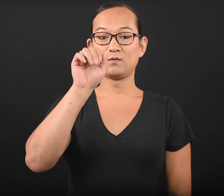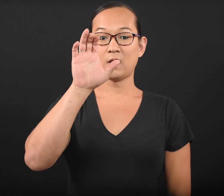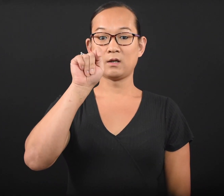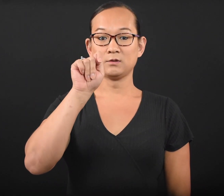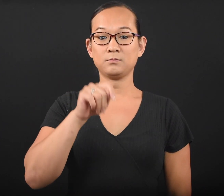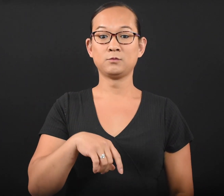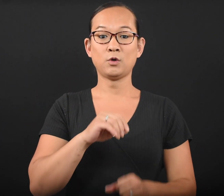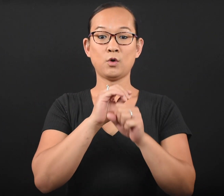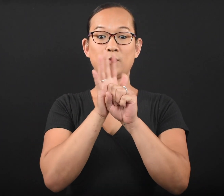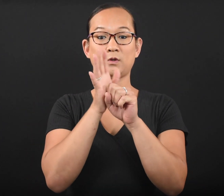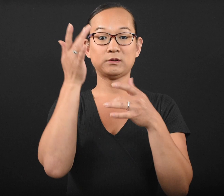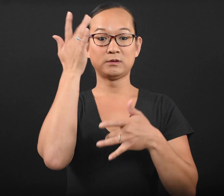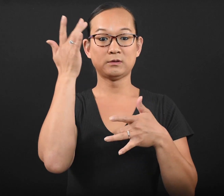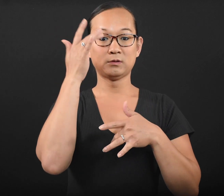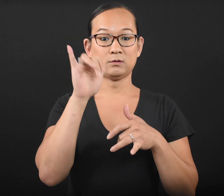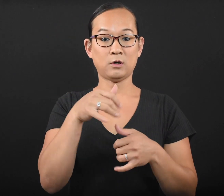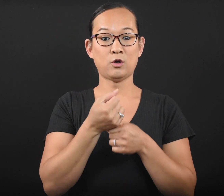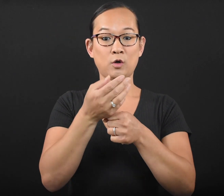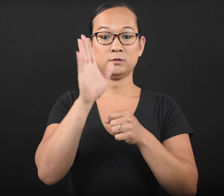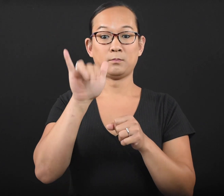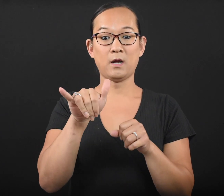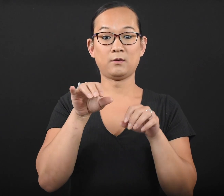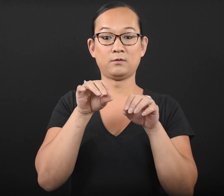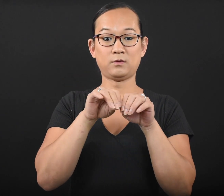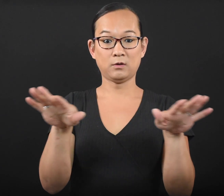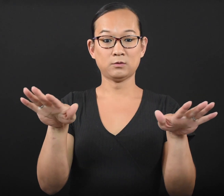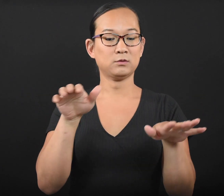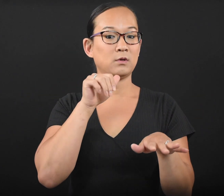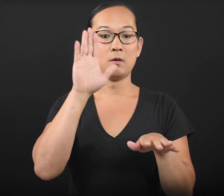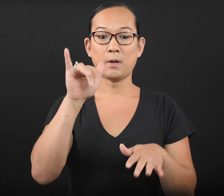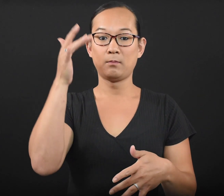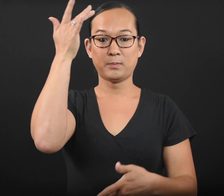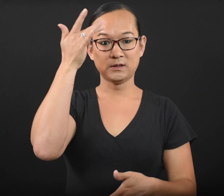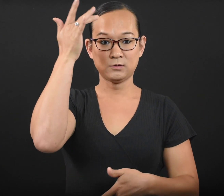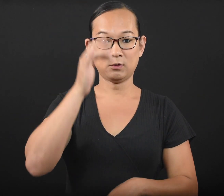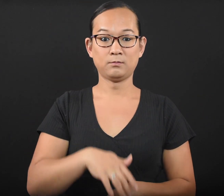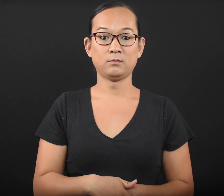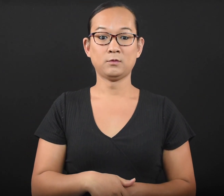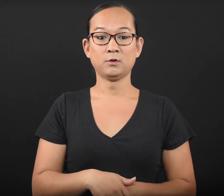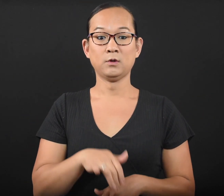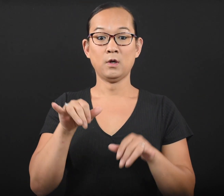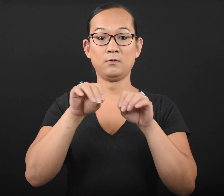The coronavirus disease (COVID-19) is caused by a virus, NOT by bacteria